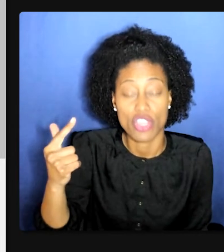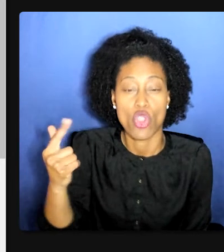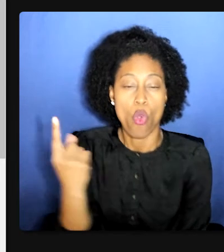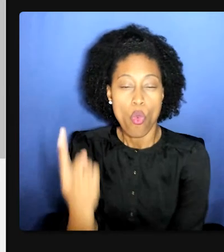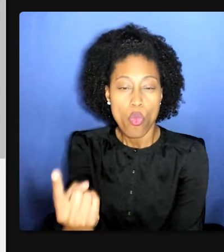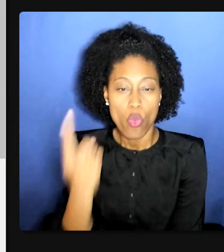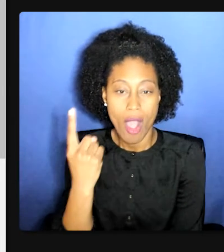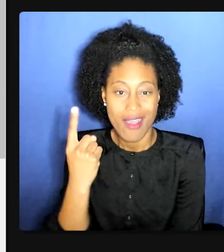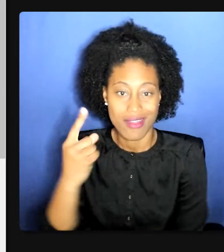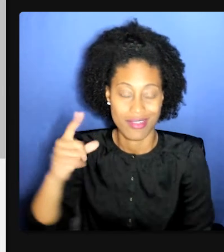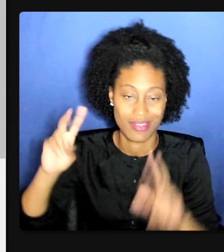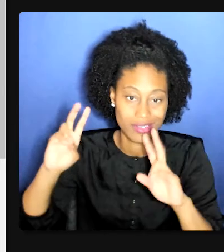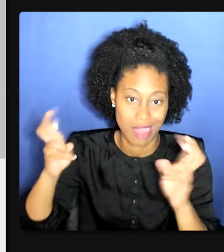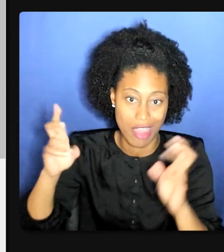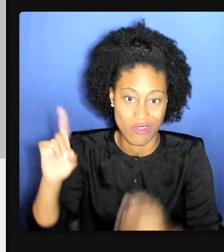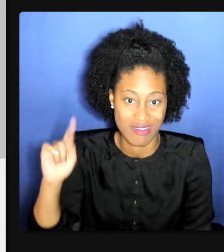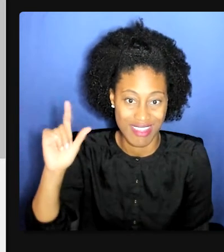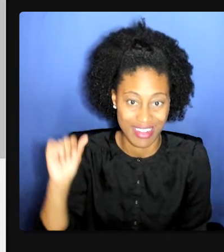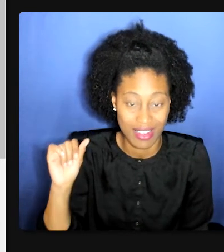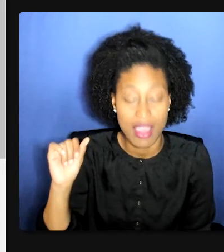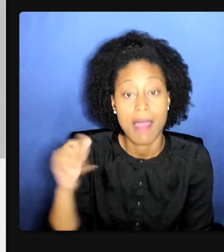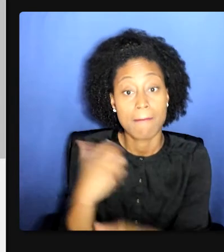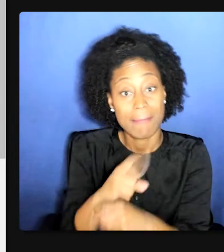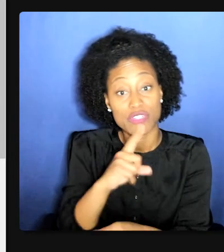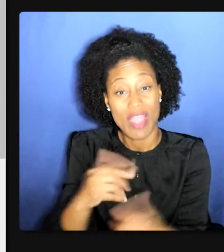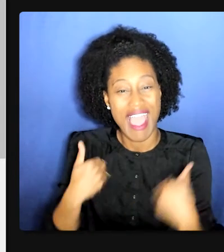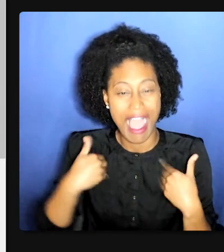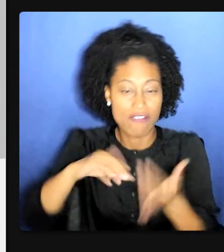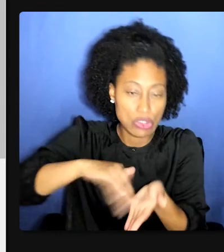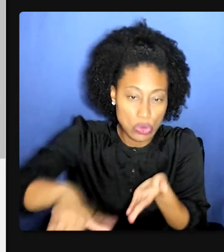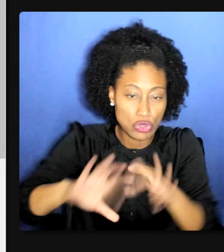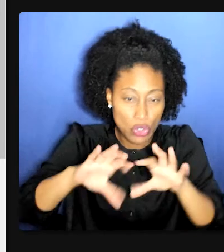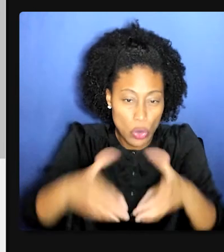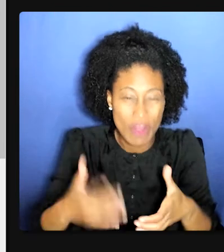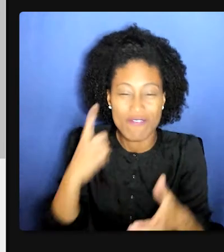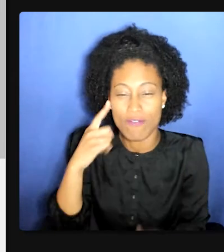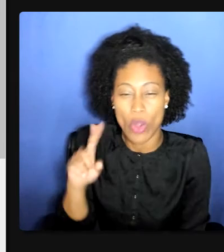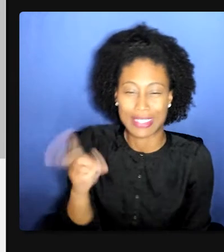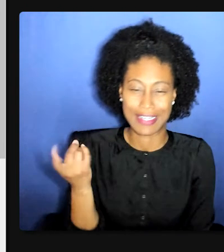That is why we ensure that the title data comes with an exclusion group as a default.